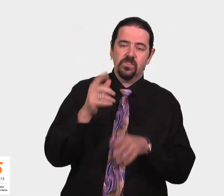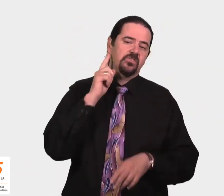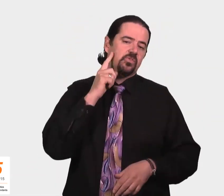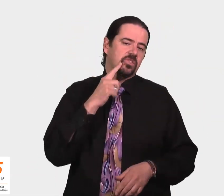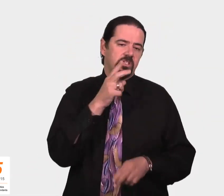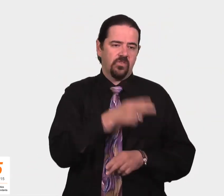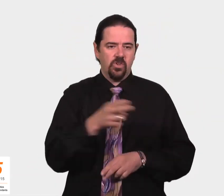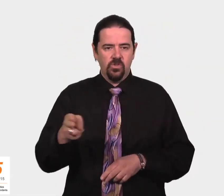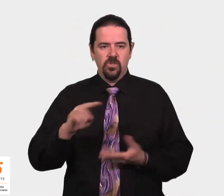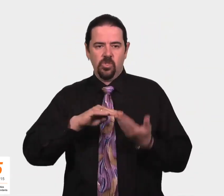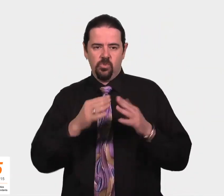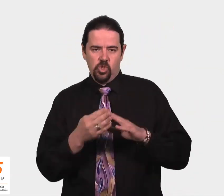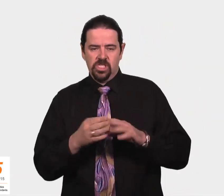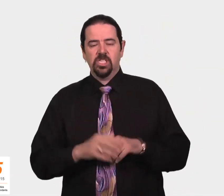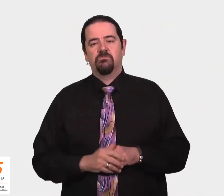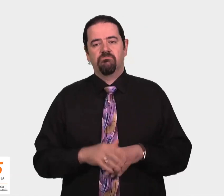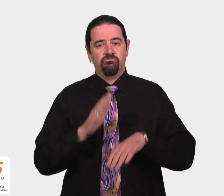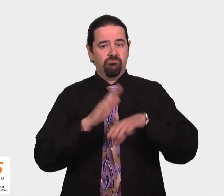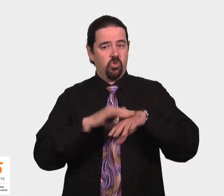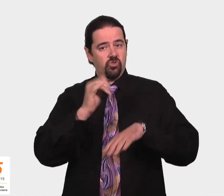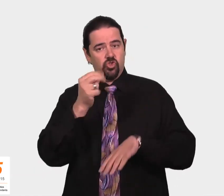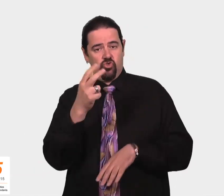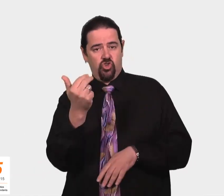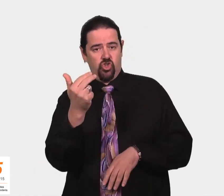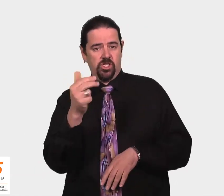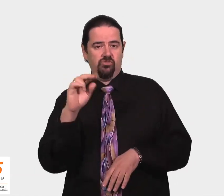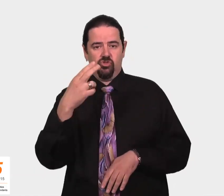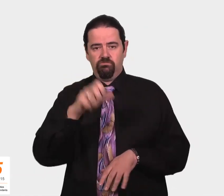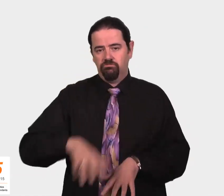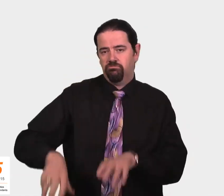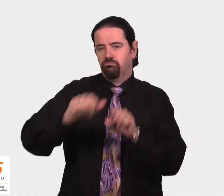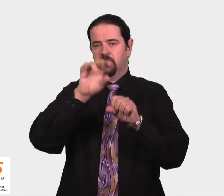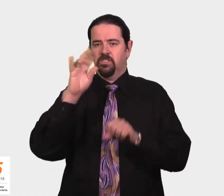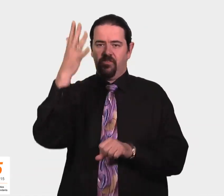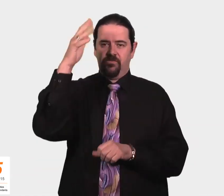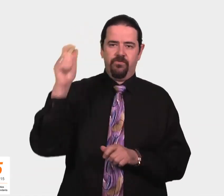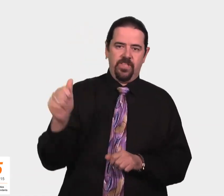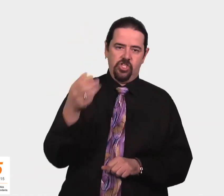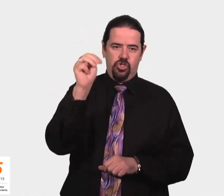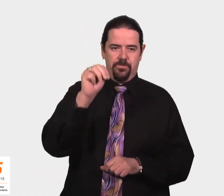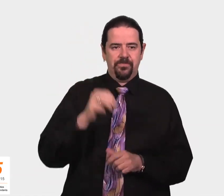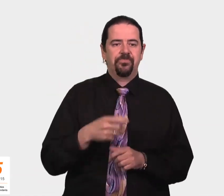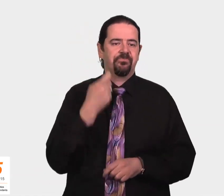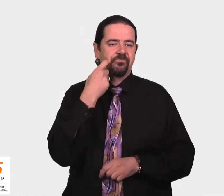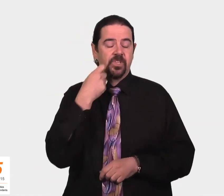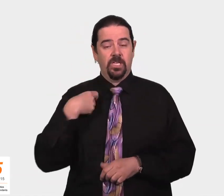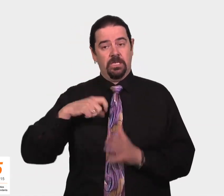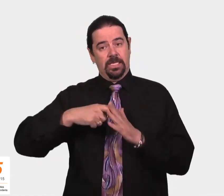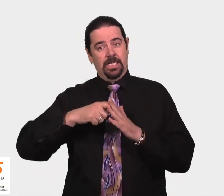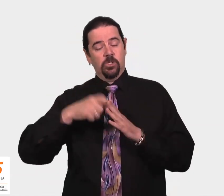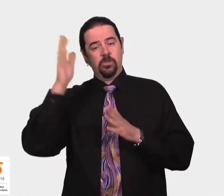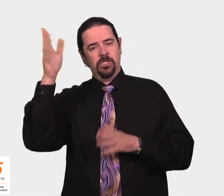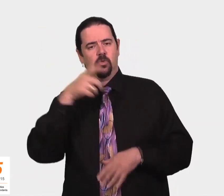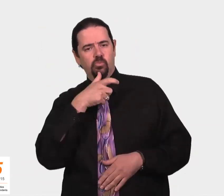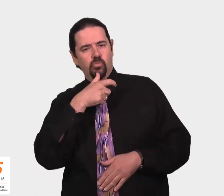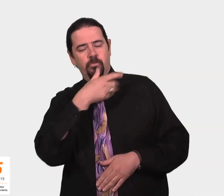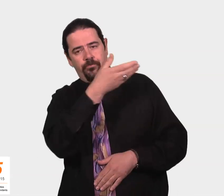serving Deaf and hard of hearing communities. On June 13th, CHS held its 75th Annual General Meeting